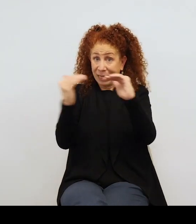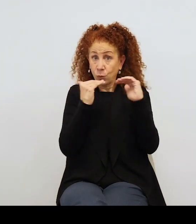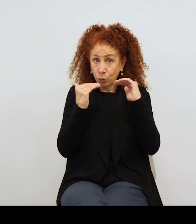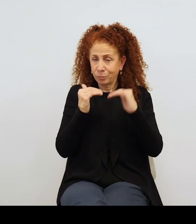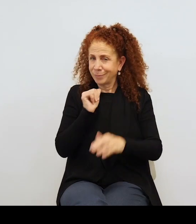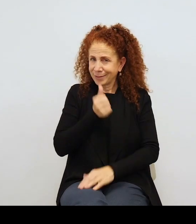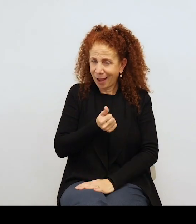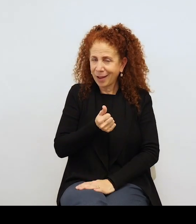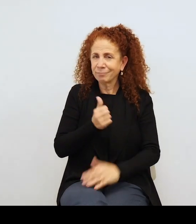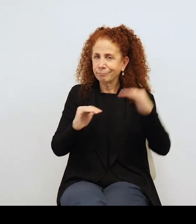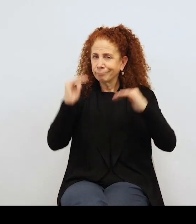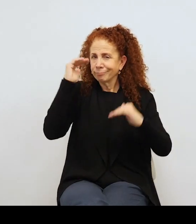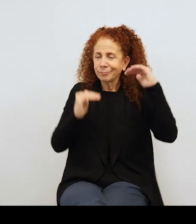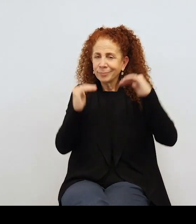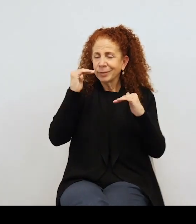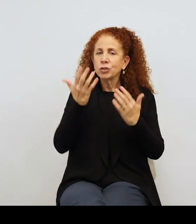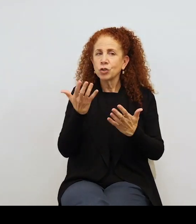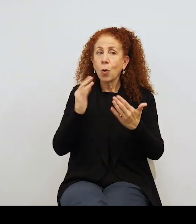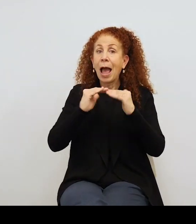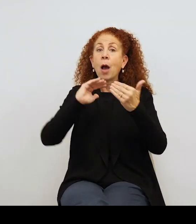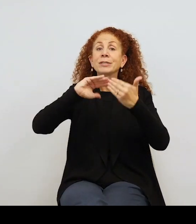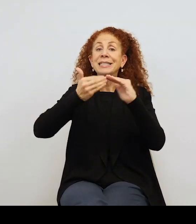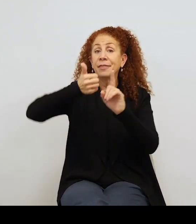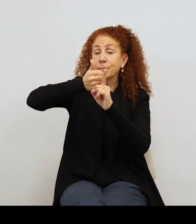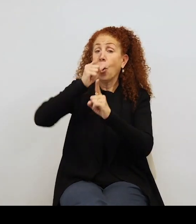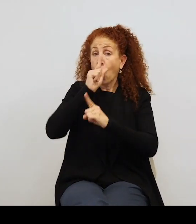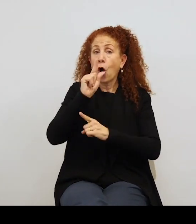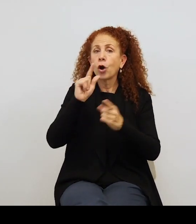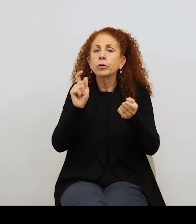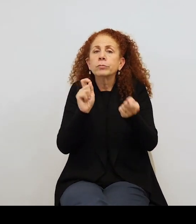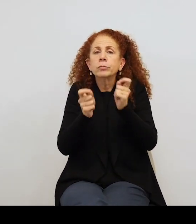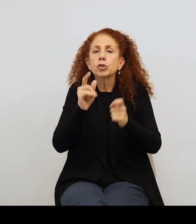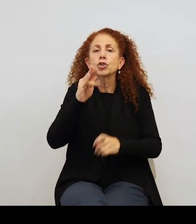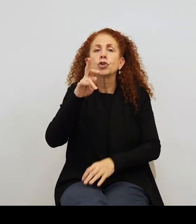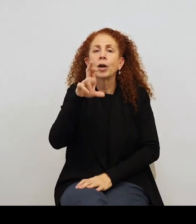So to the extent that cities are curated,